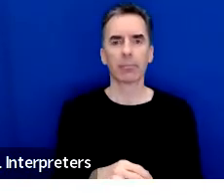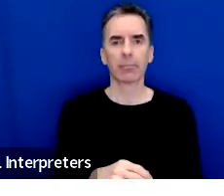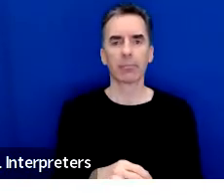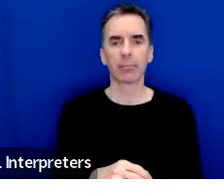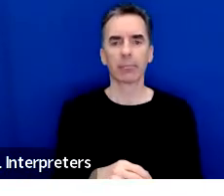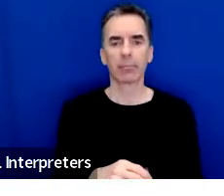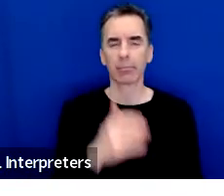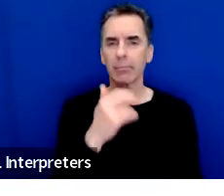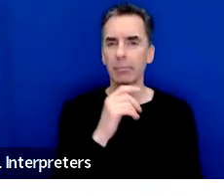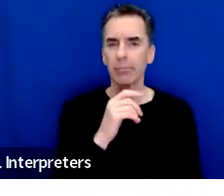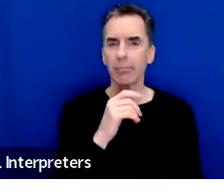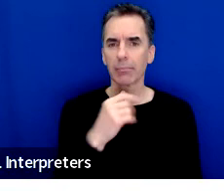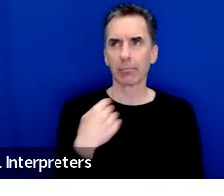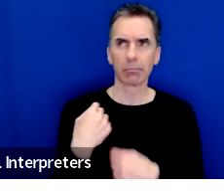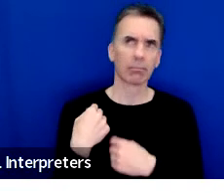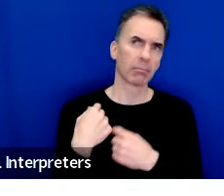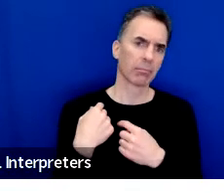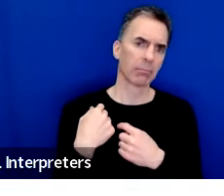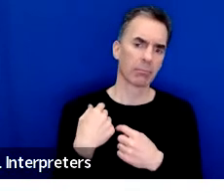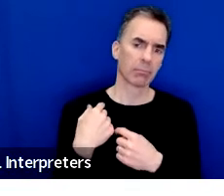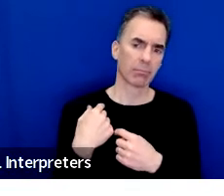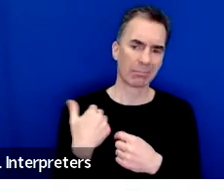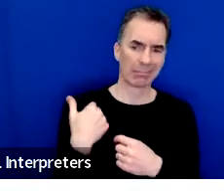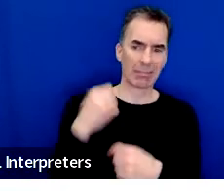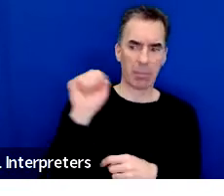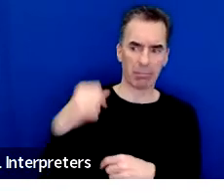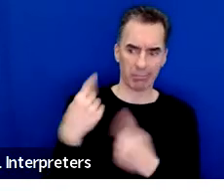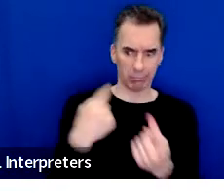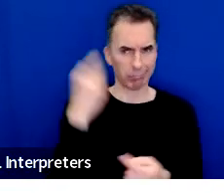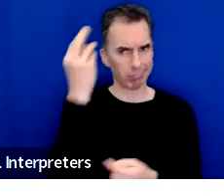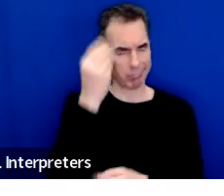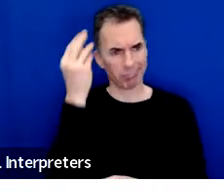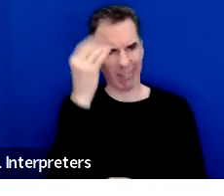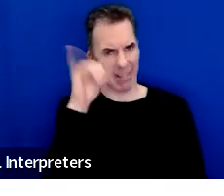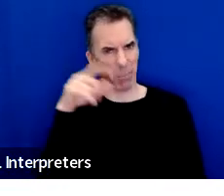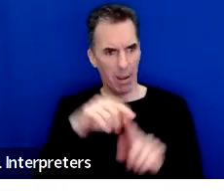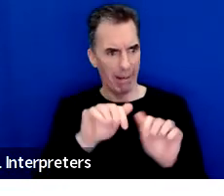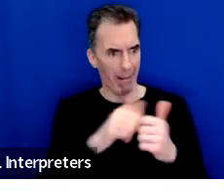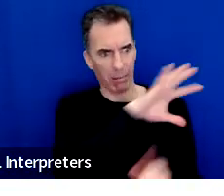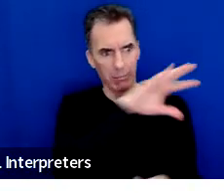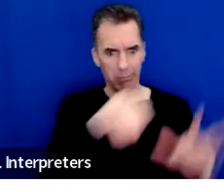you know, during the past semester and even though a large part of my job is teaching people